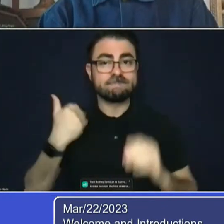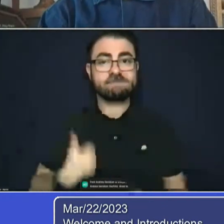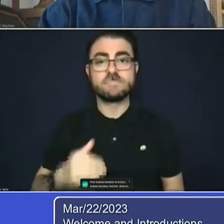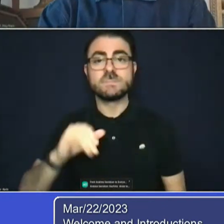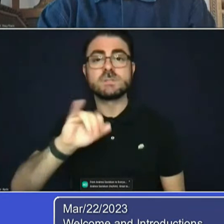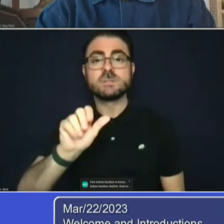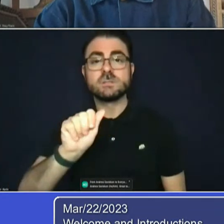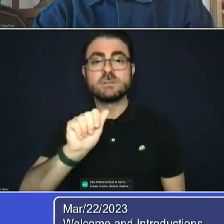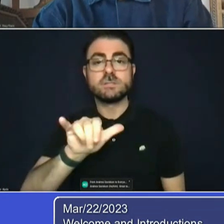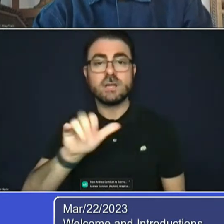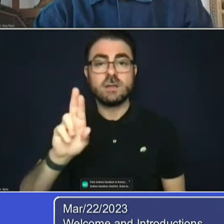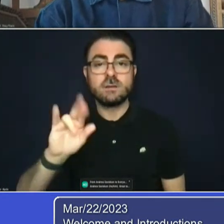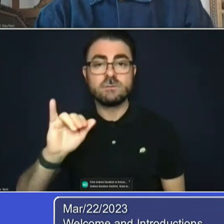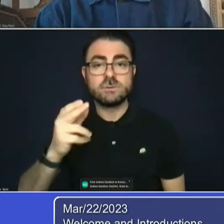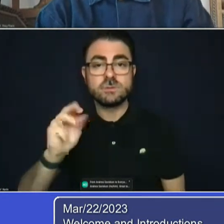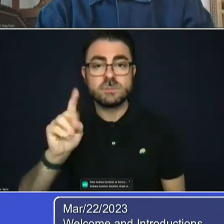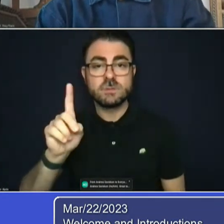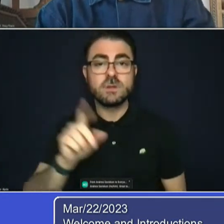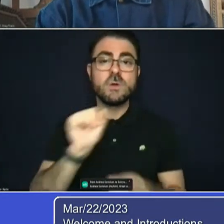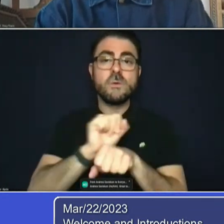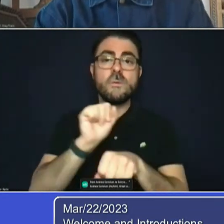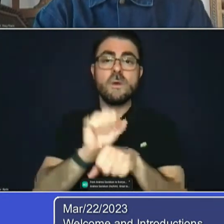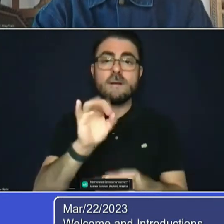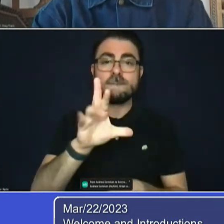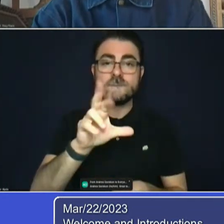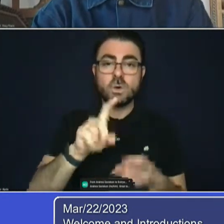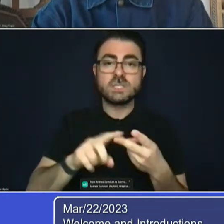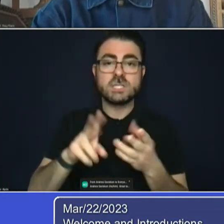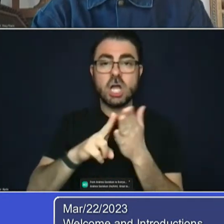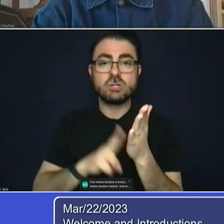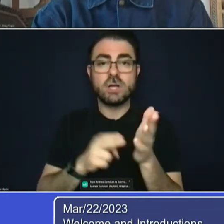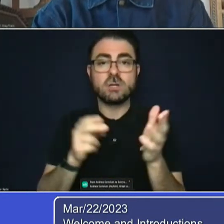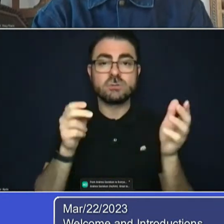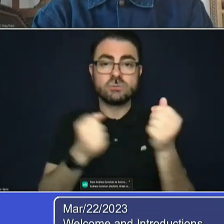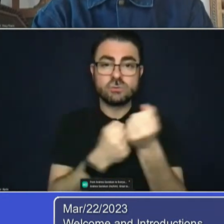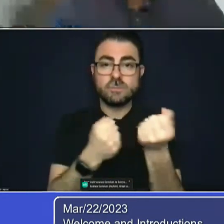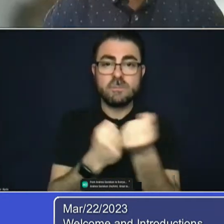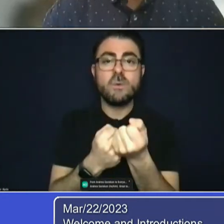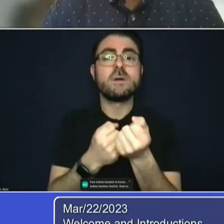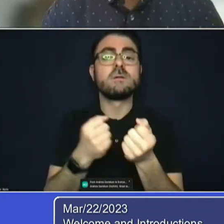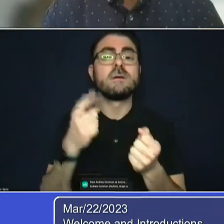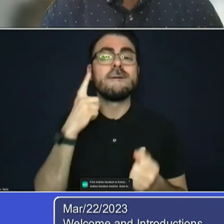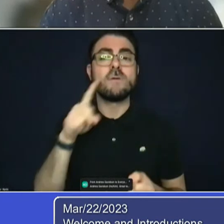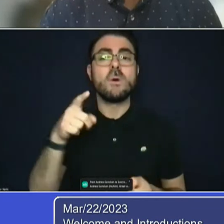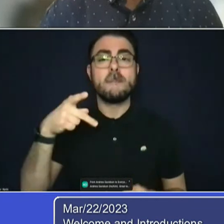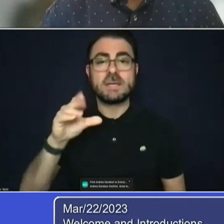AND JAY? HELLO, EVERYBODY, JAY